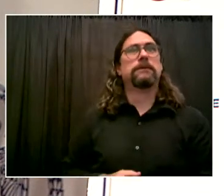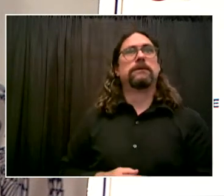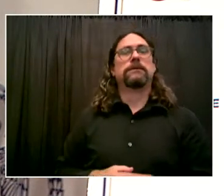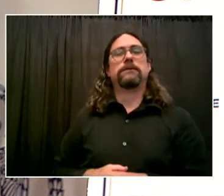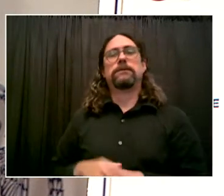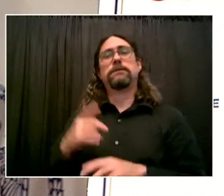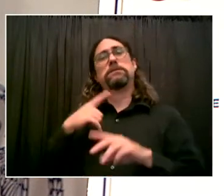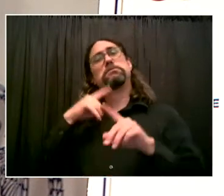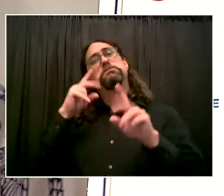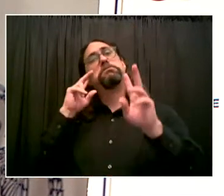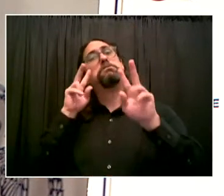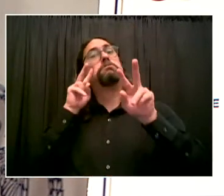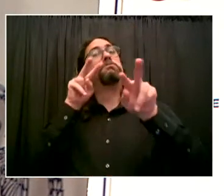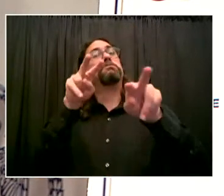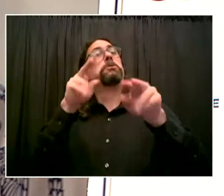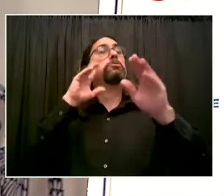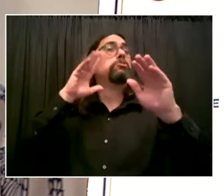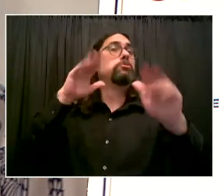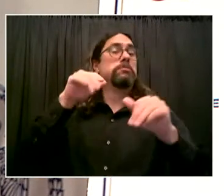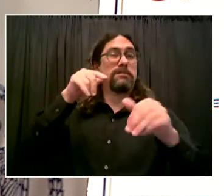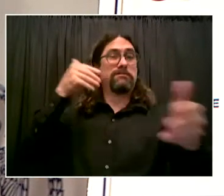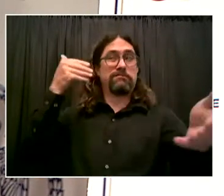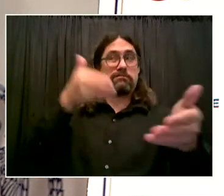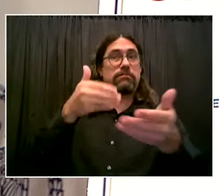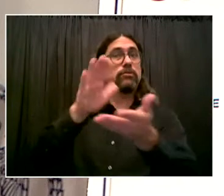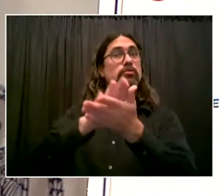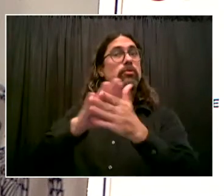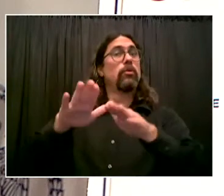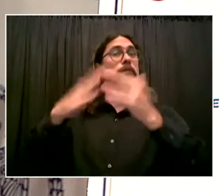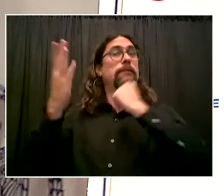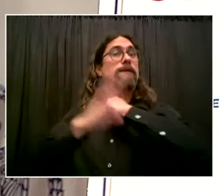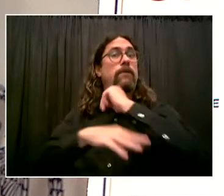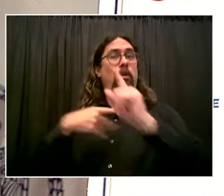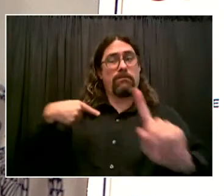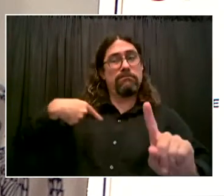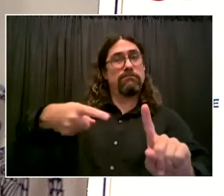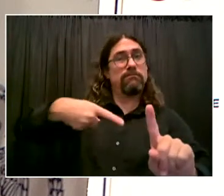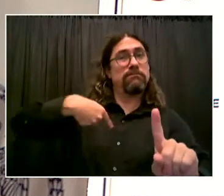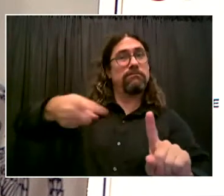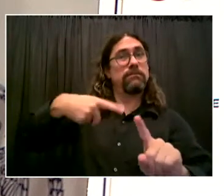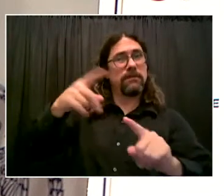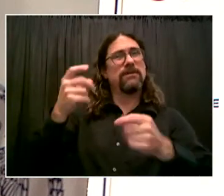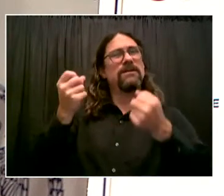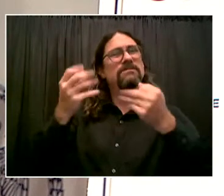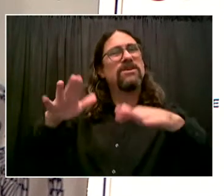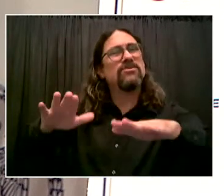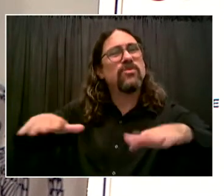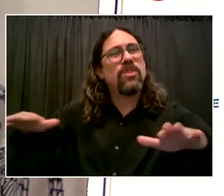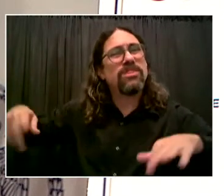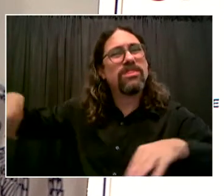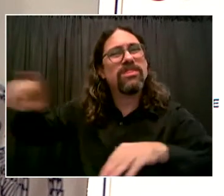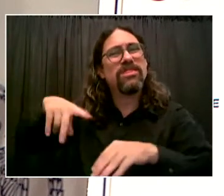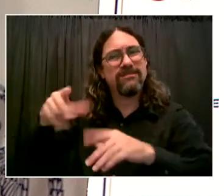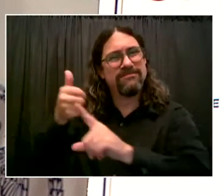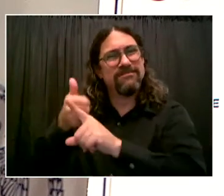GECT LOERS TO SCHOOL AND THAT I THINK WE WILL GET HUNDREDS OF THOUSANDS OF MORE ONCE OUYNGER KIDS QUALIFY.